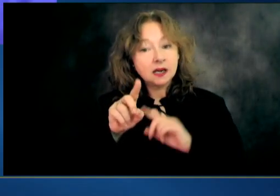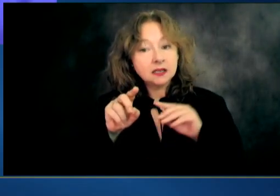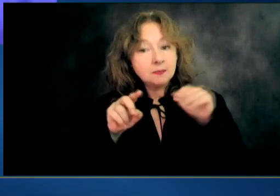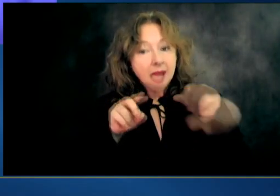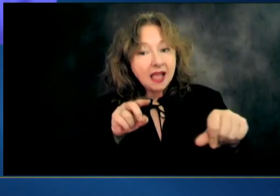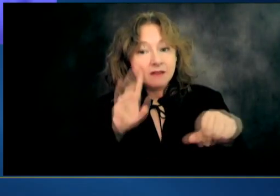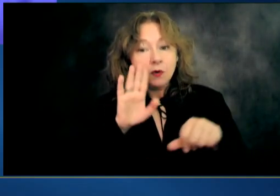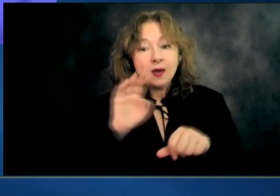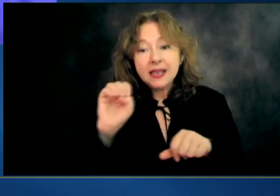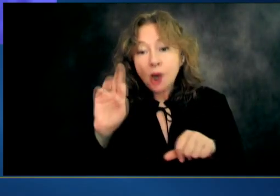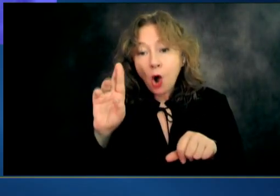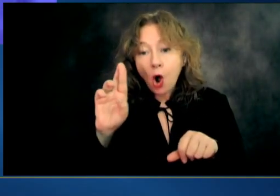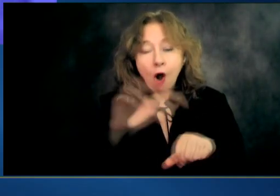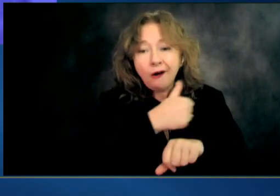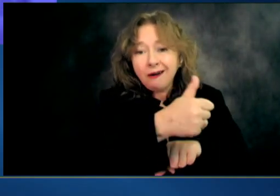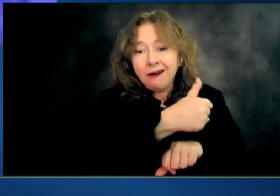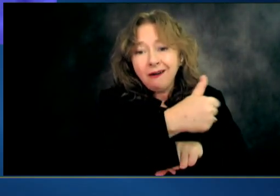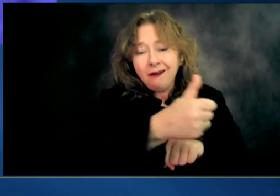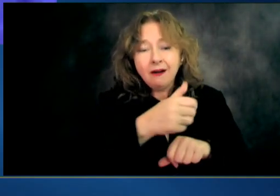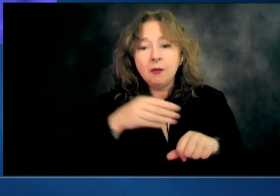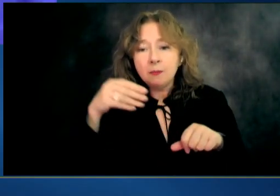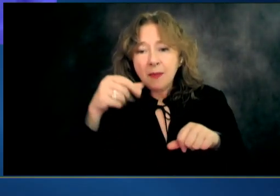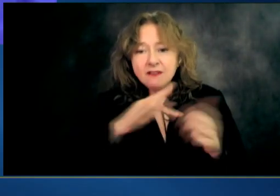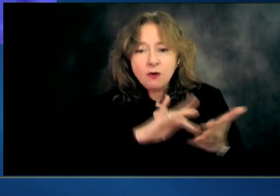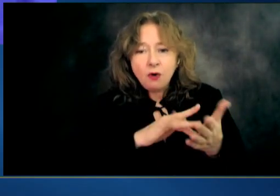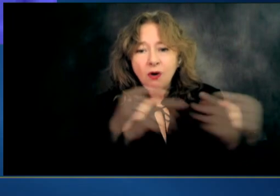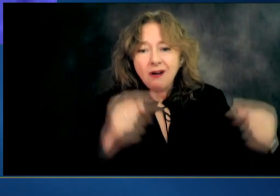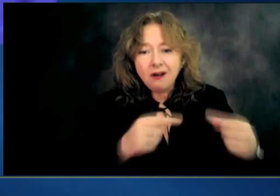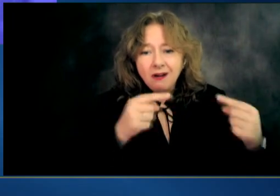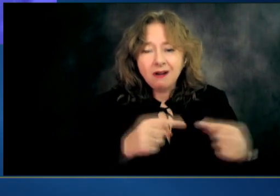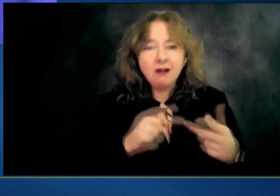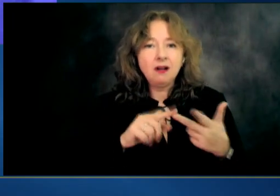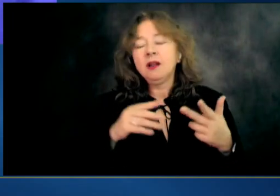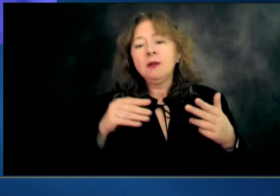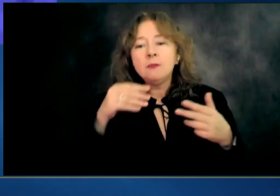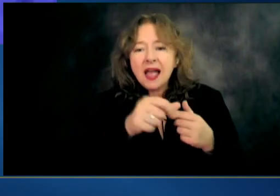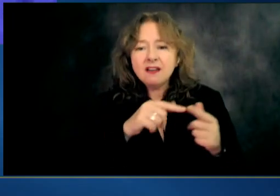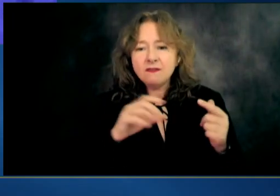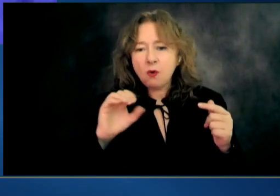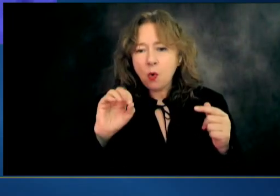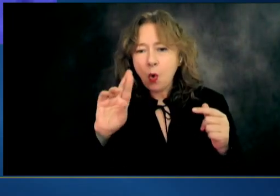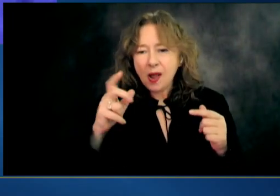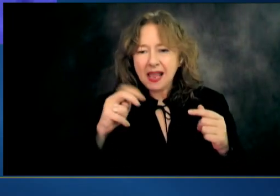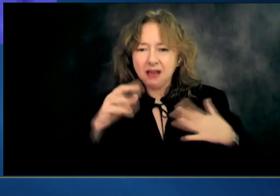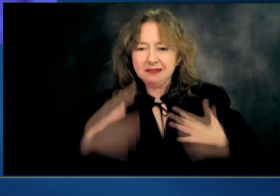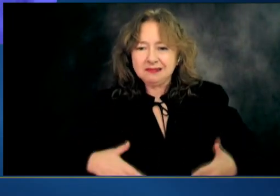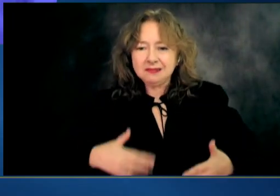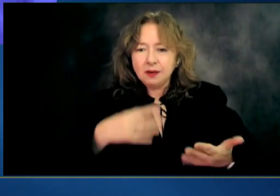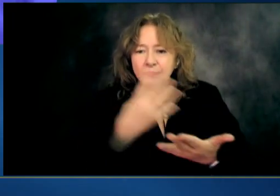the pain reduction, the organ support, all those things already, how about we use the